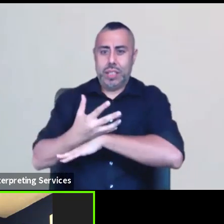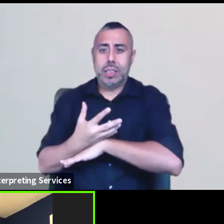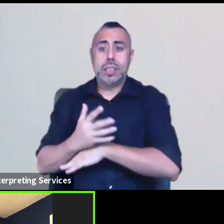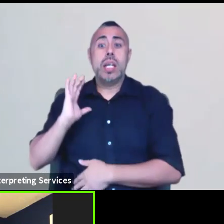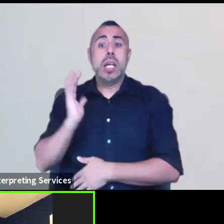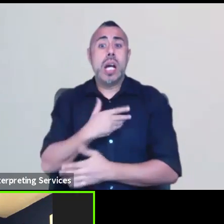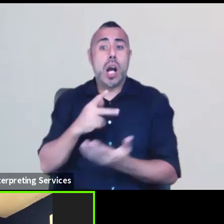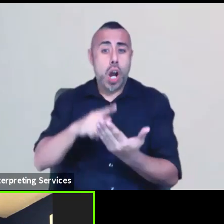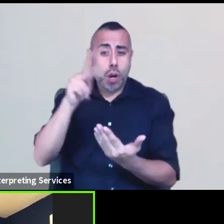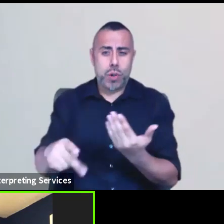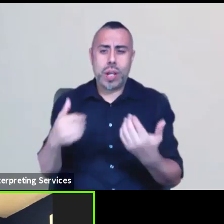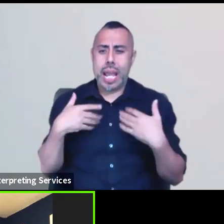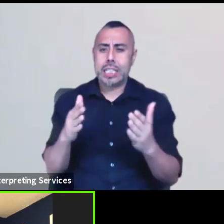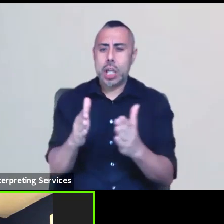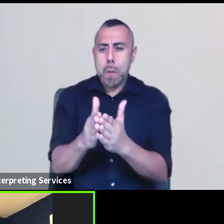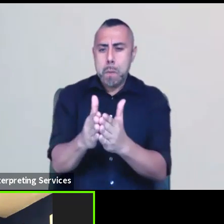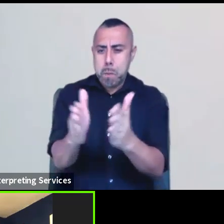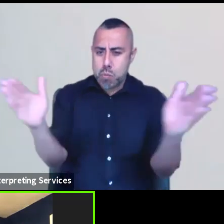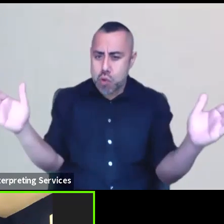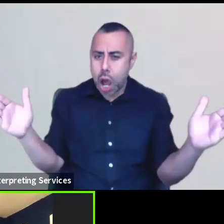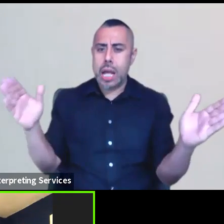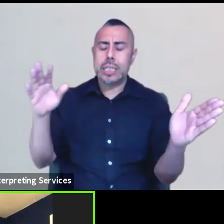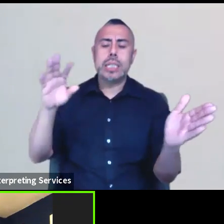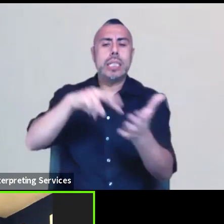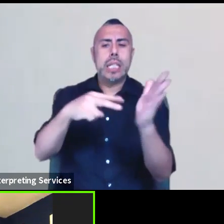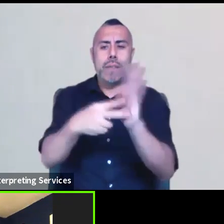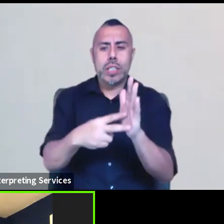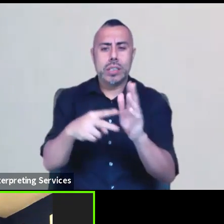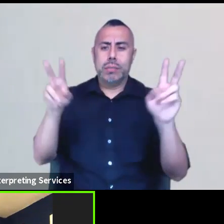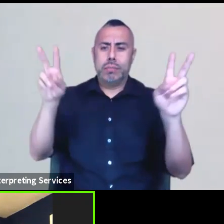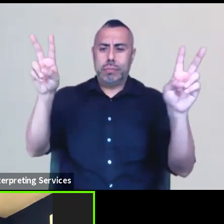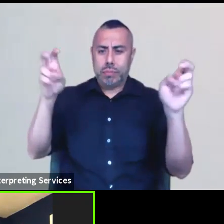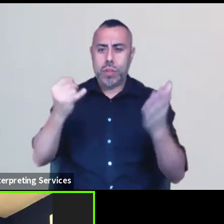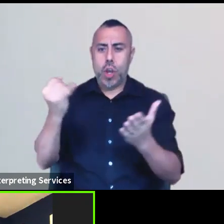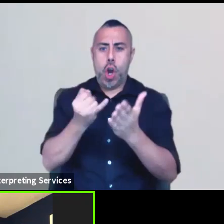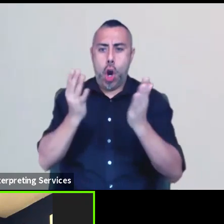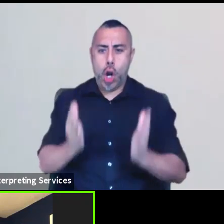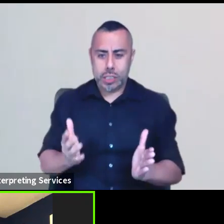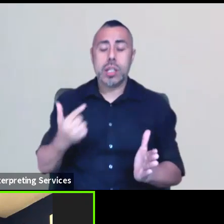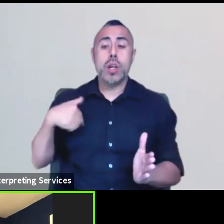of who is an artist and we're working to meet the immediate needs of the artists in our community as we plan for the future.